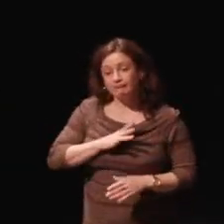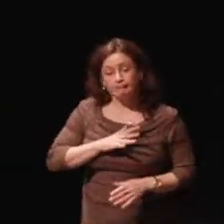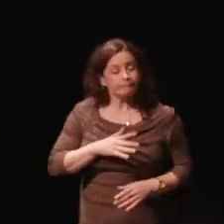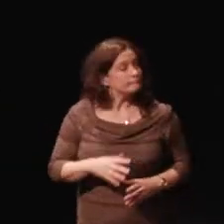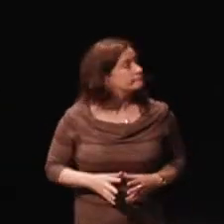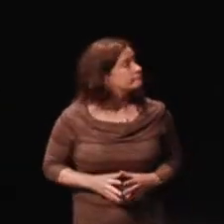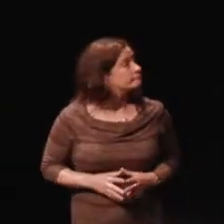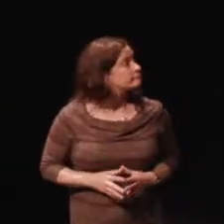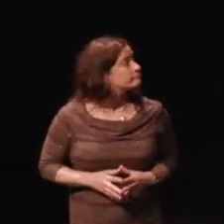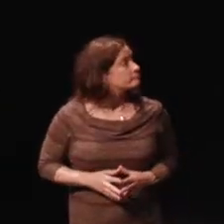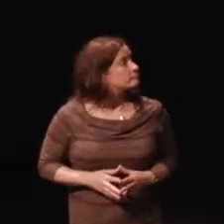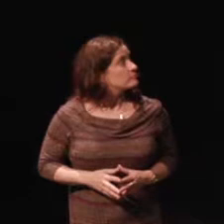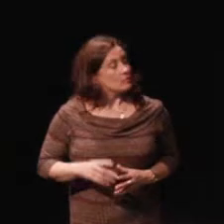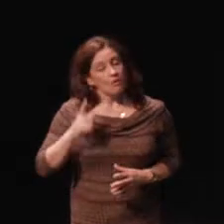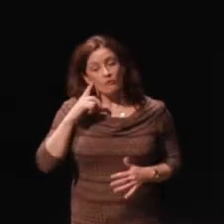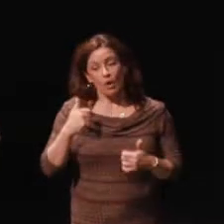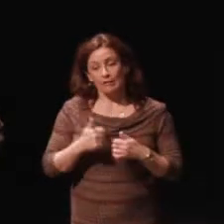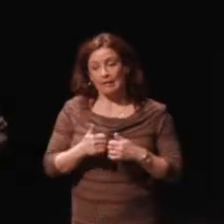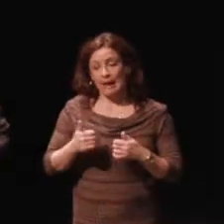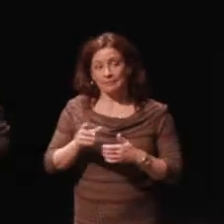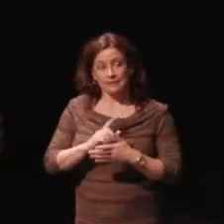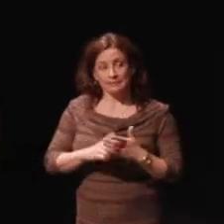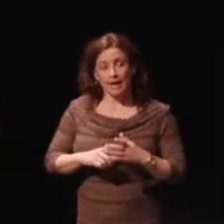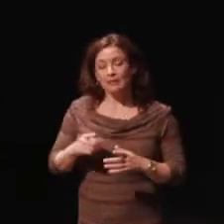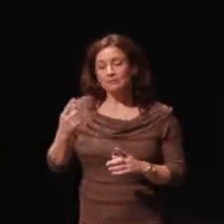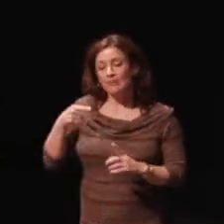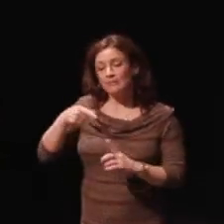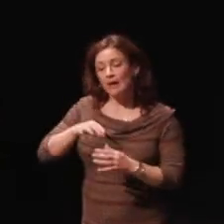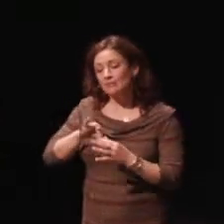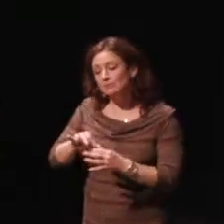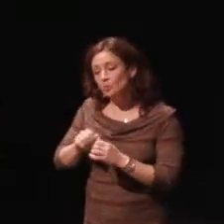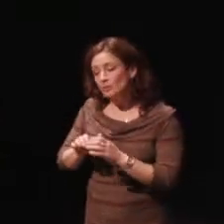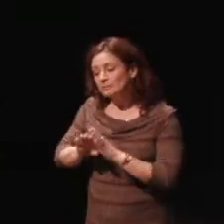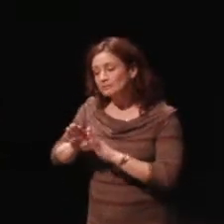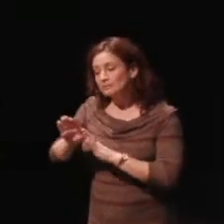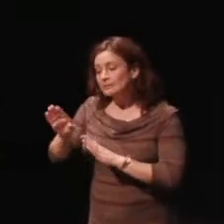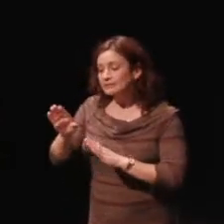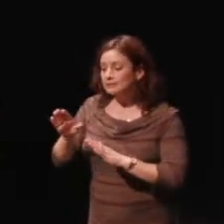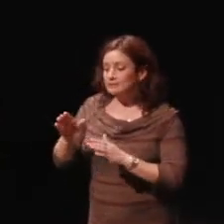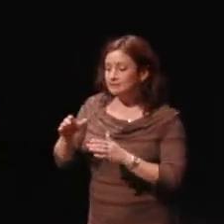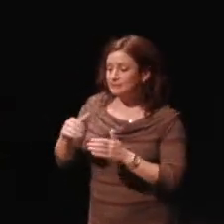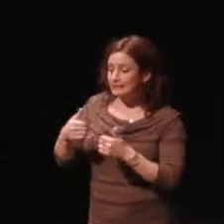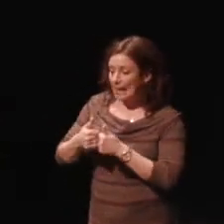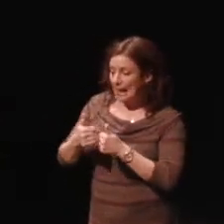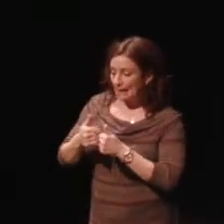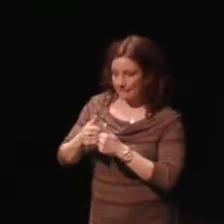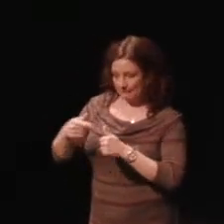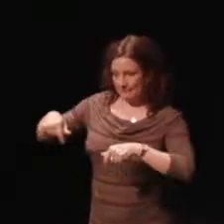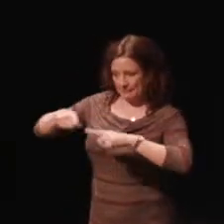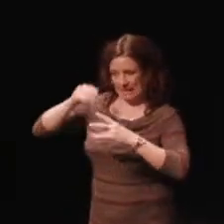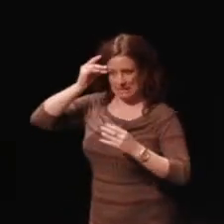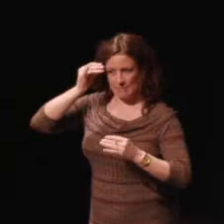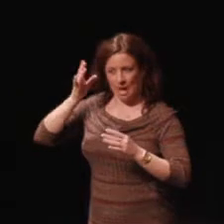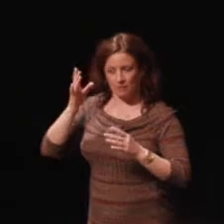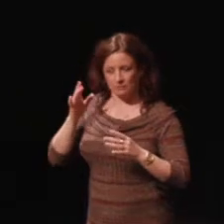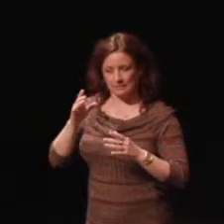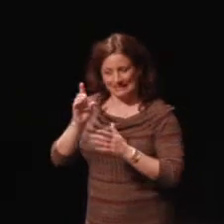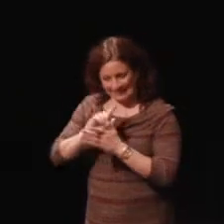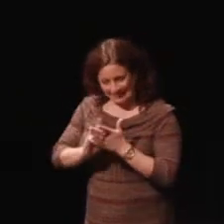So for the game design, another thing that often comes up with game designers is they wonder does accessibility affect the core idea of